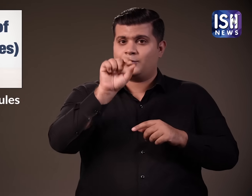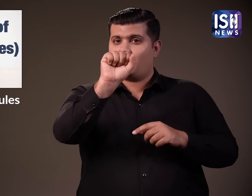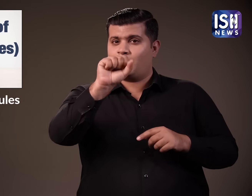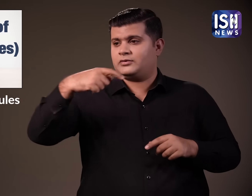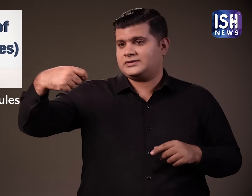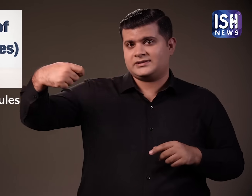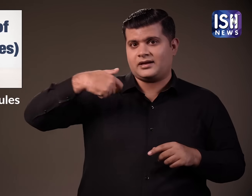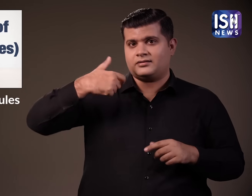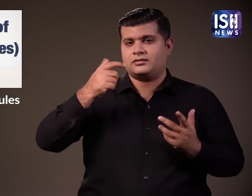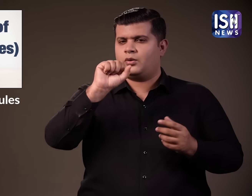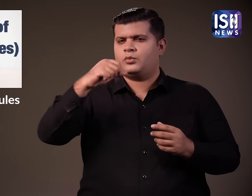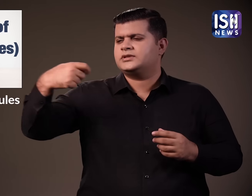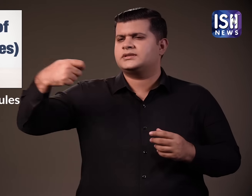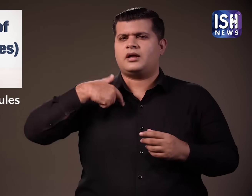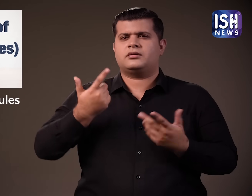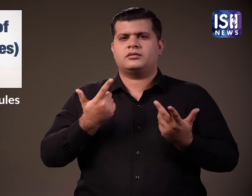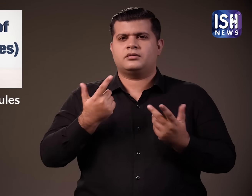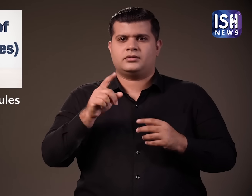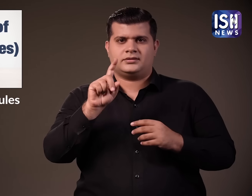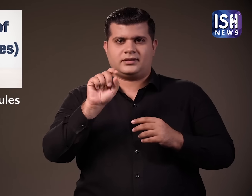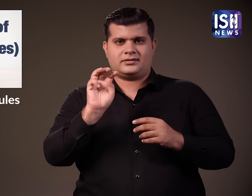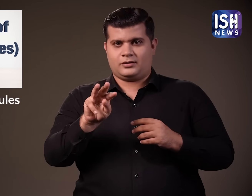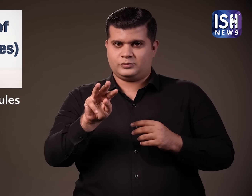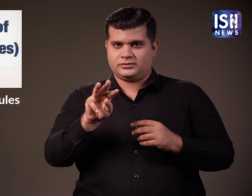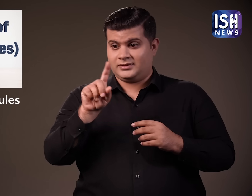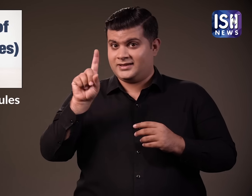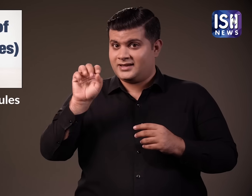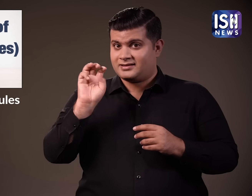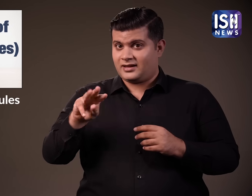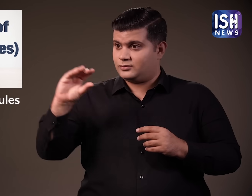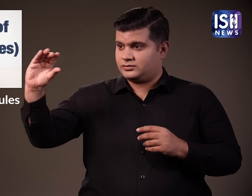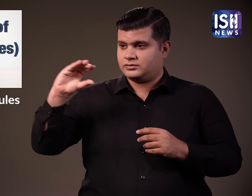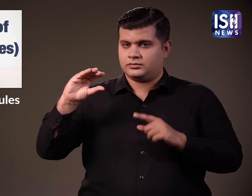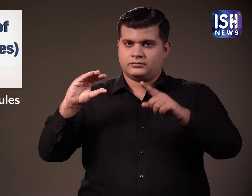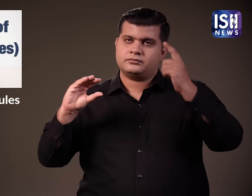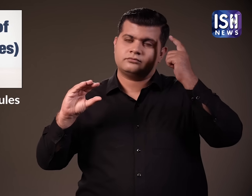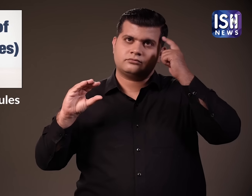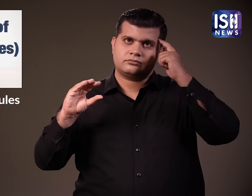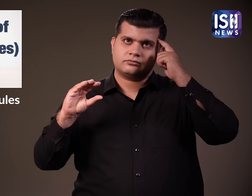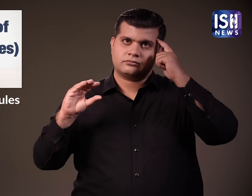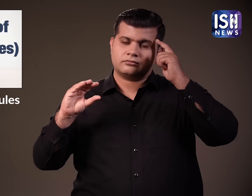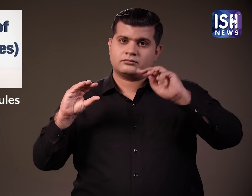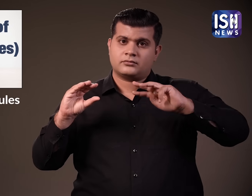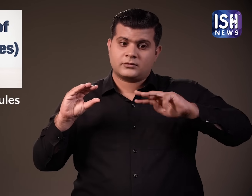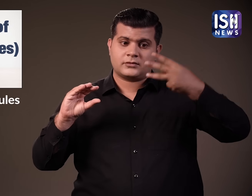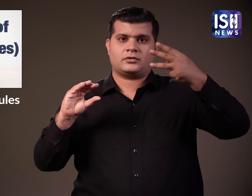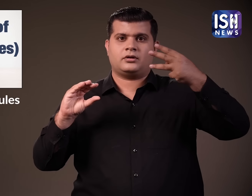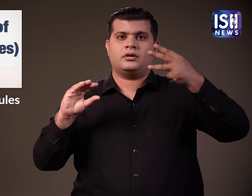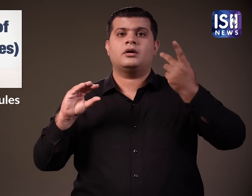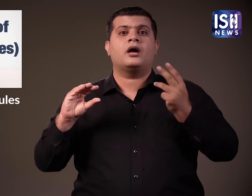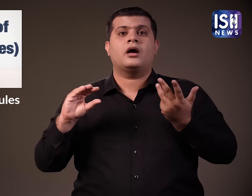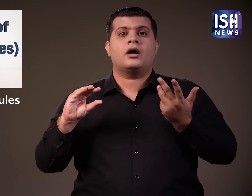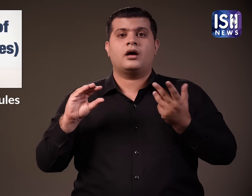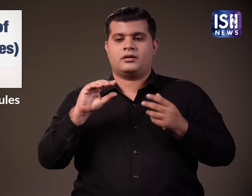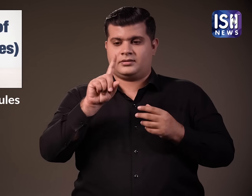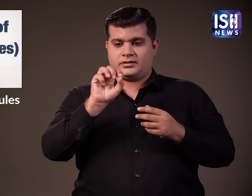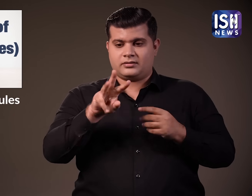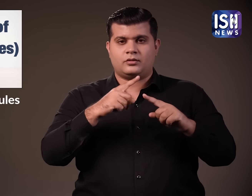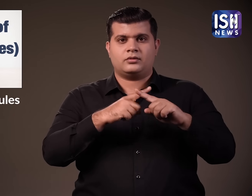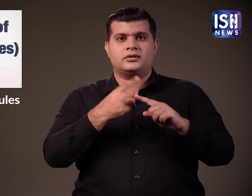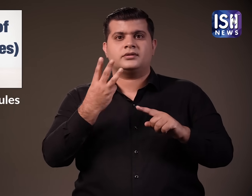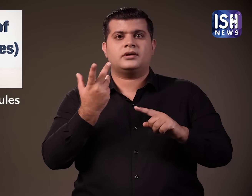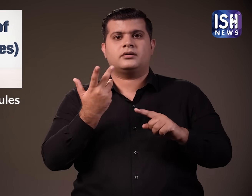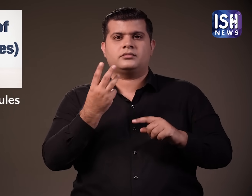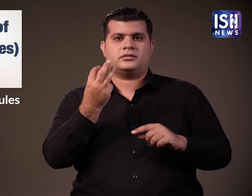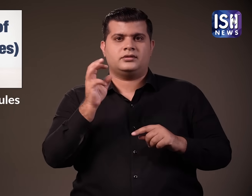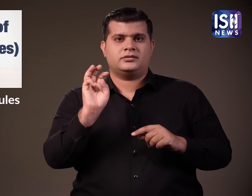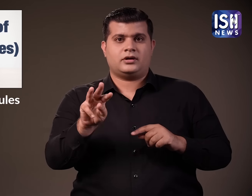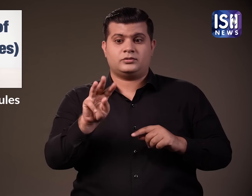If your monthly income is ₹10,000, tripling it means 3 x 10,000 which will be 30,000.